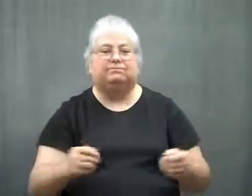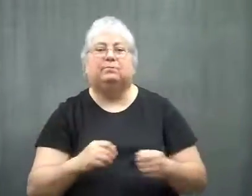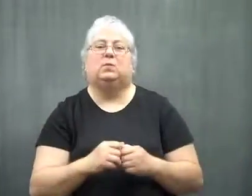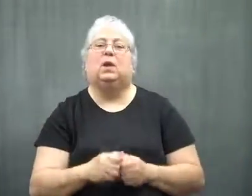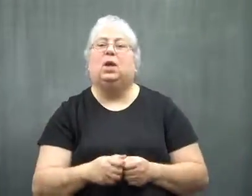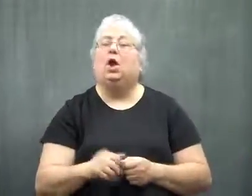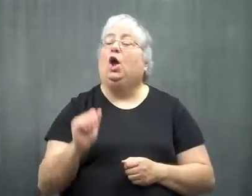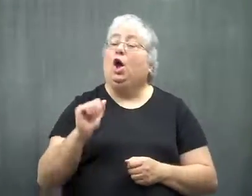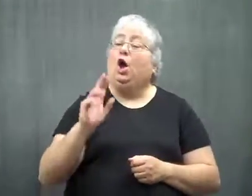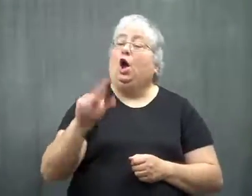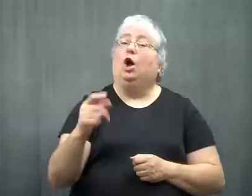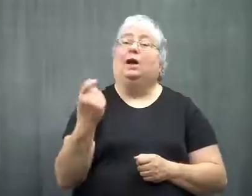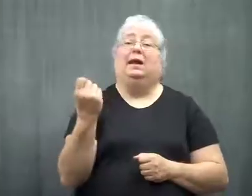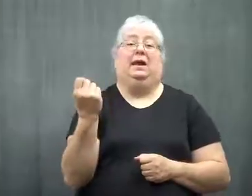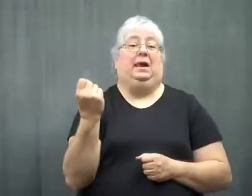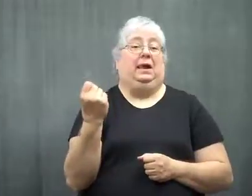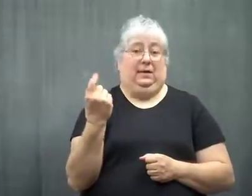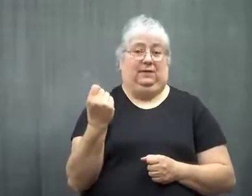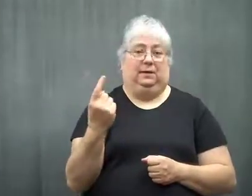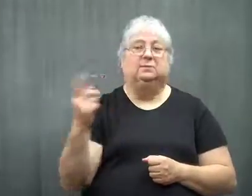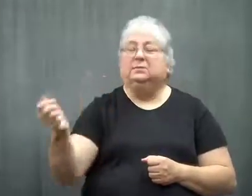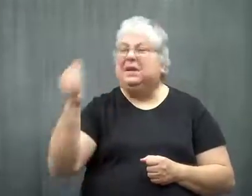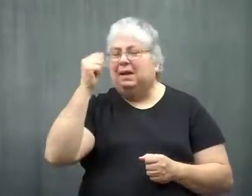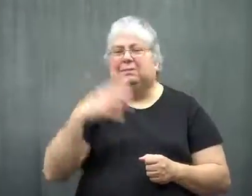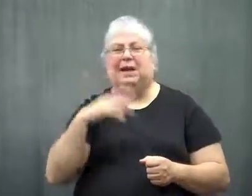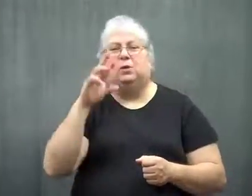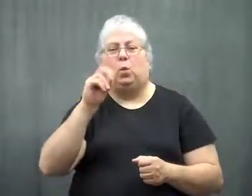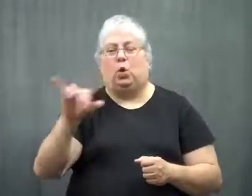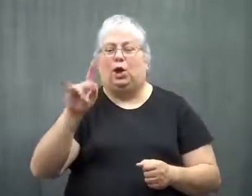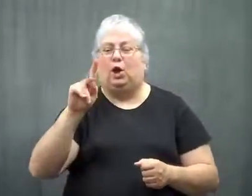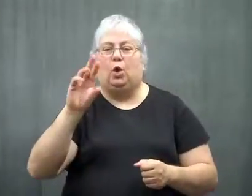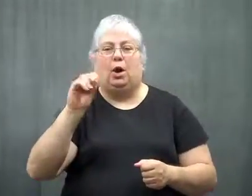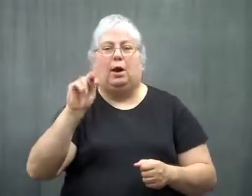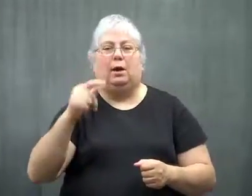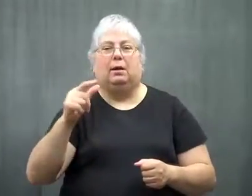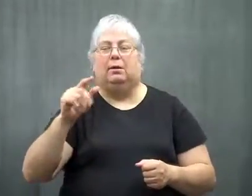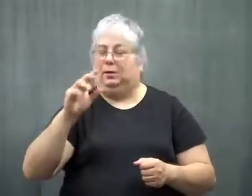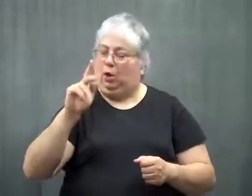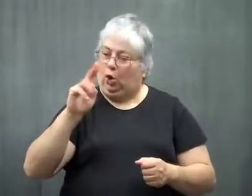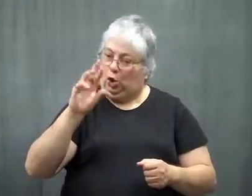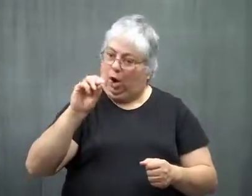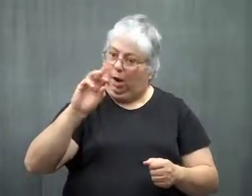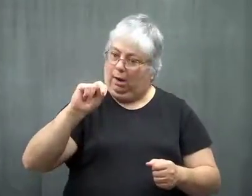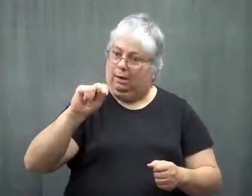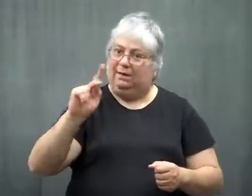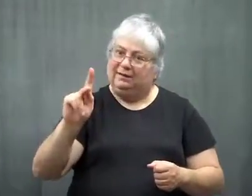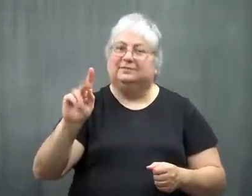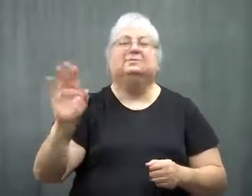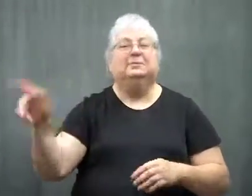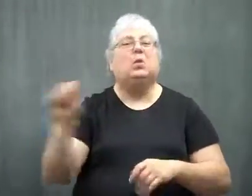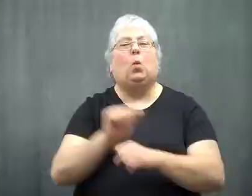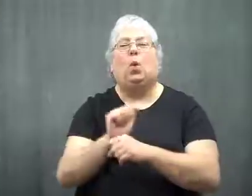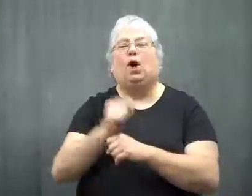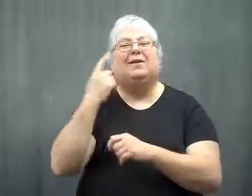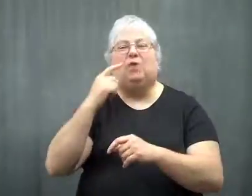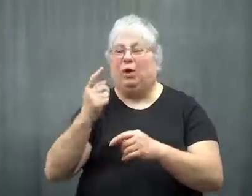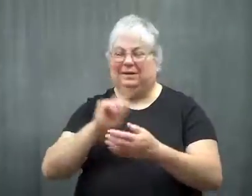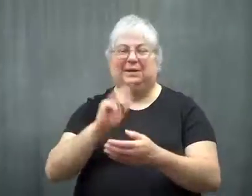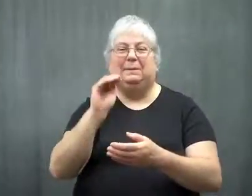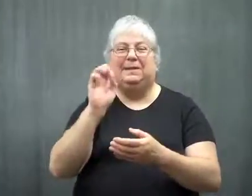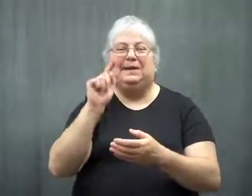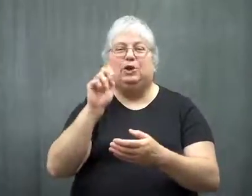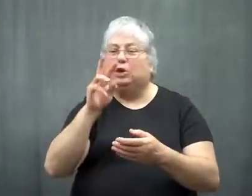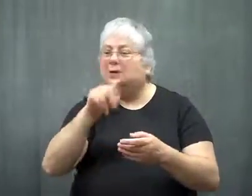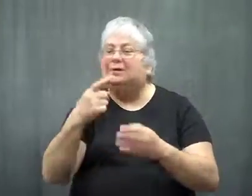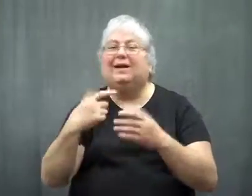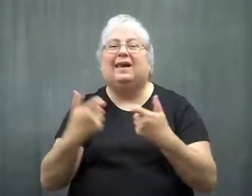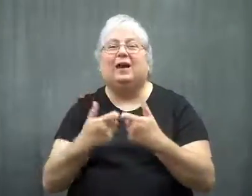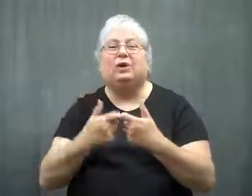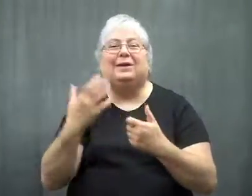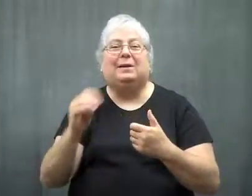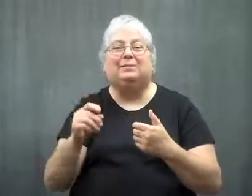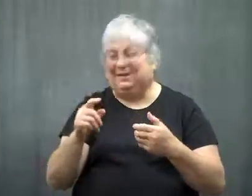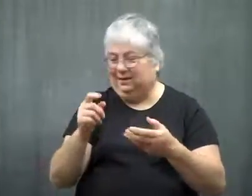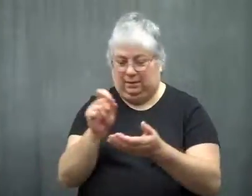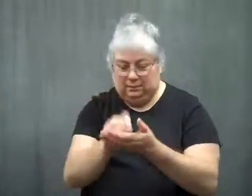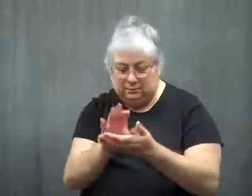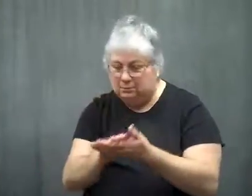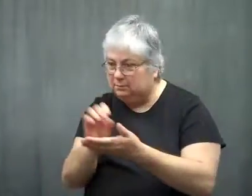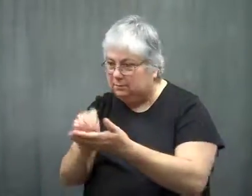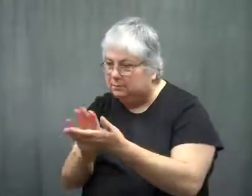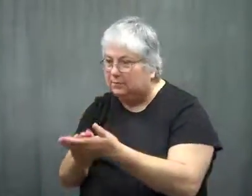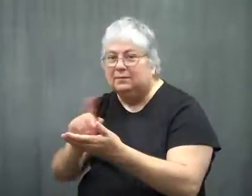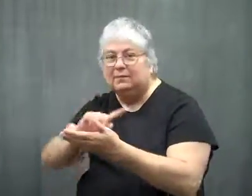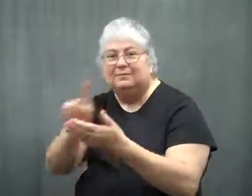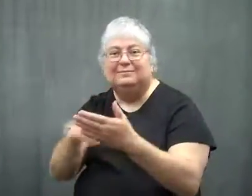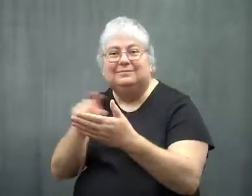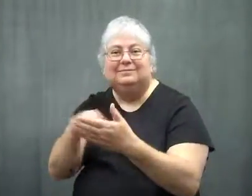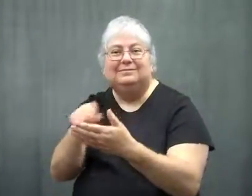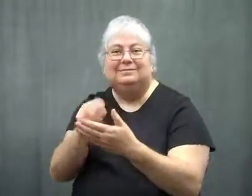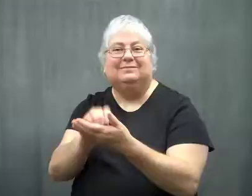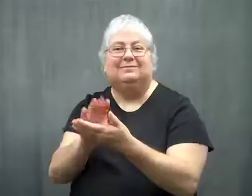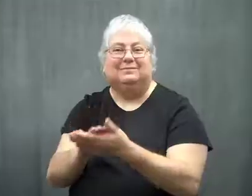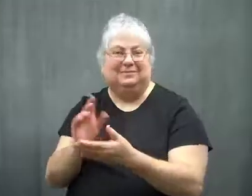On August 11, Roy Kronk, a meter reader for a utility company,